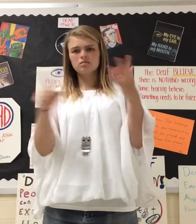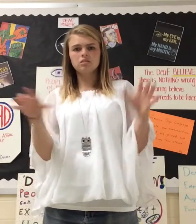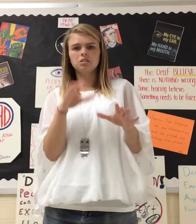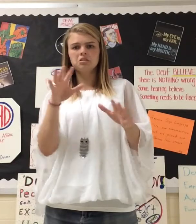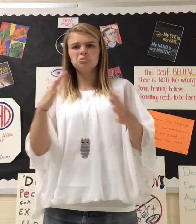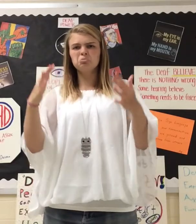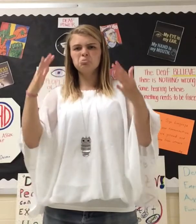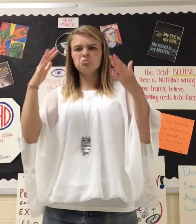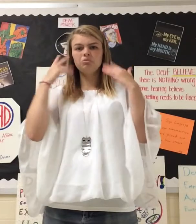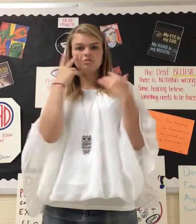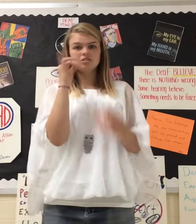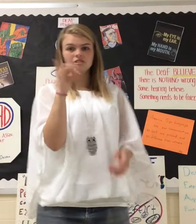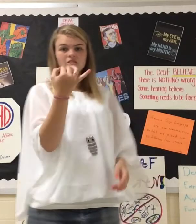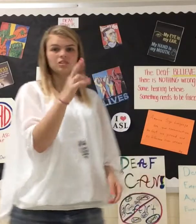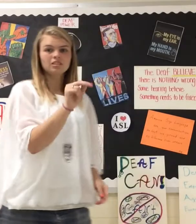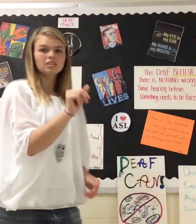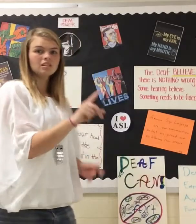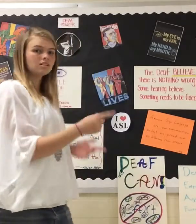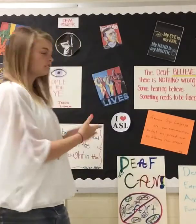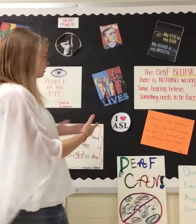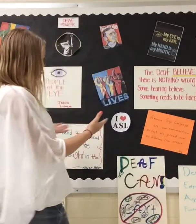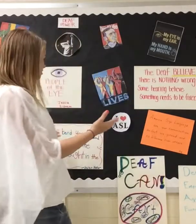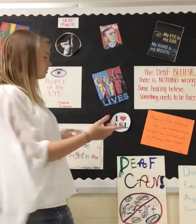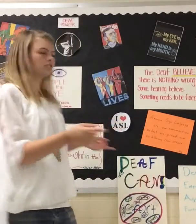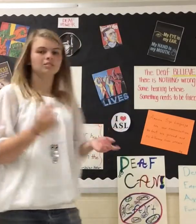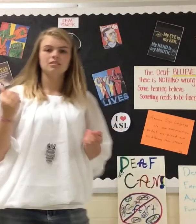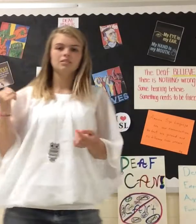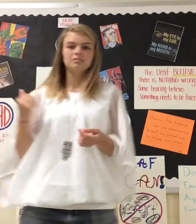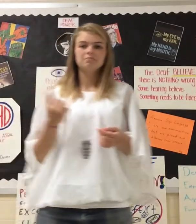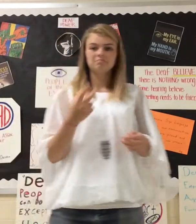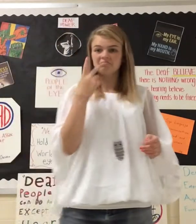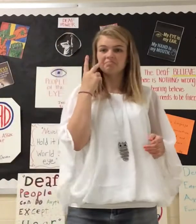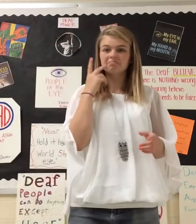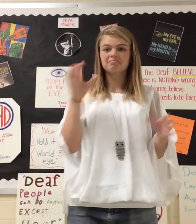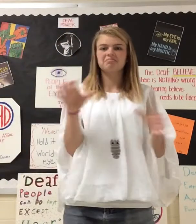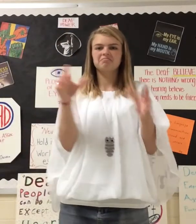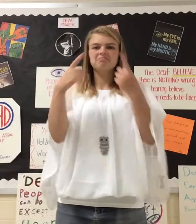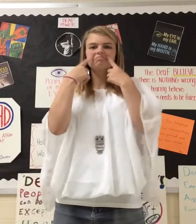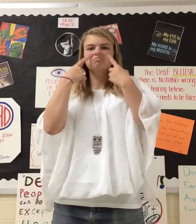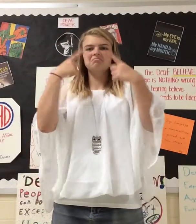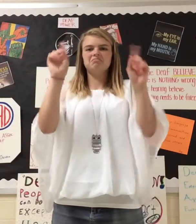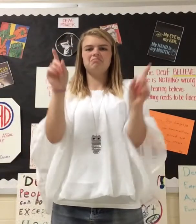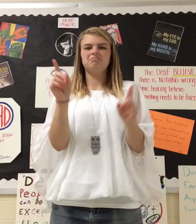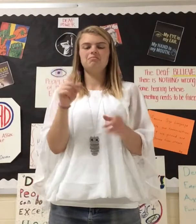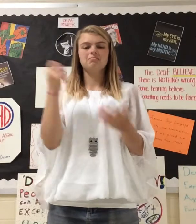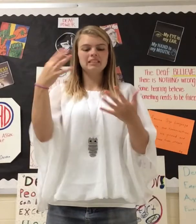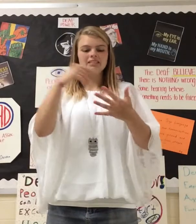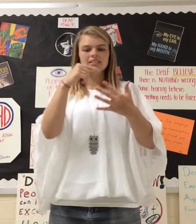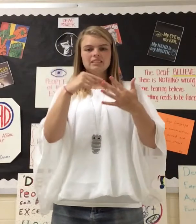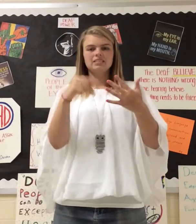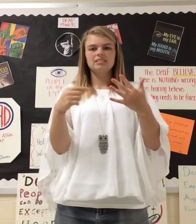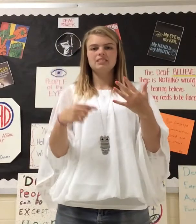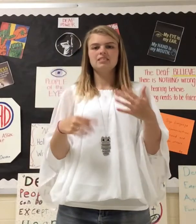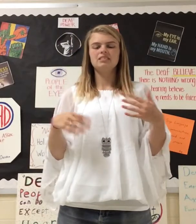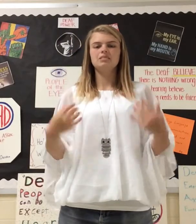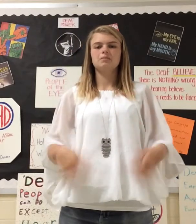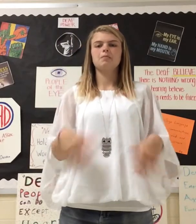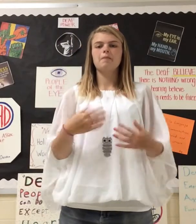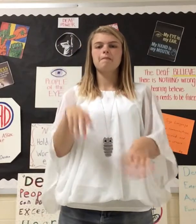Here is an example of something she made with the Jr. NAD and she did great. There are many examples of things she does like that.